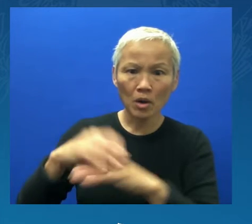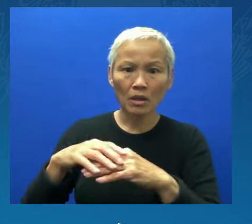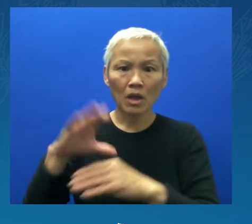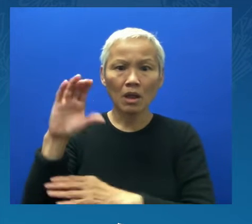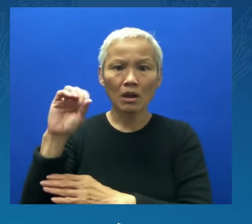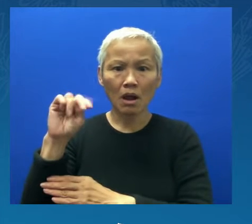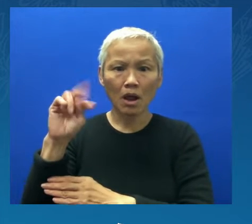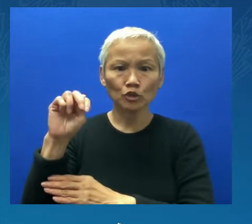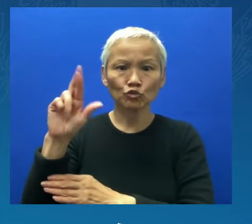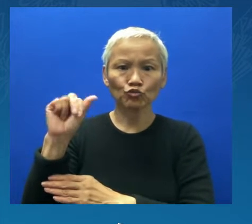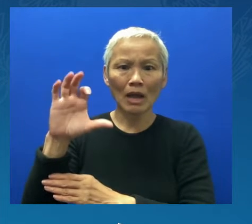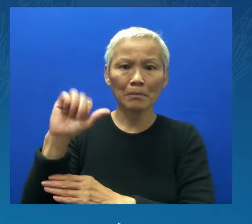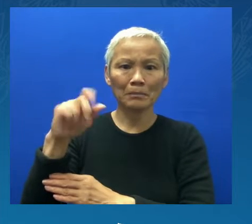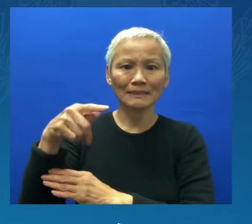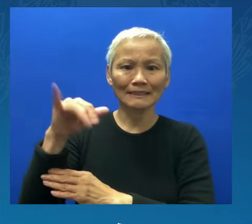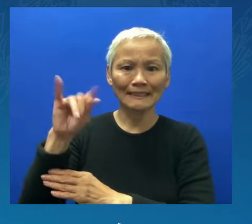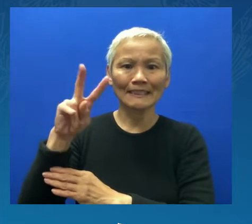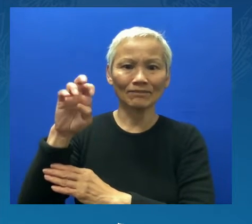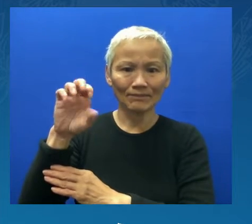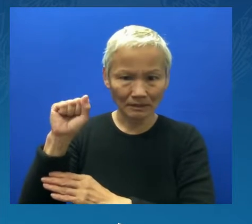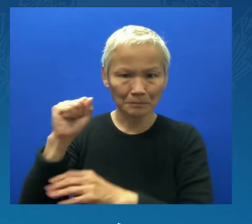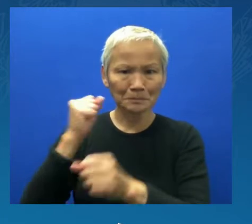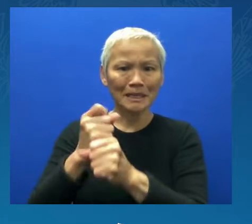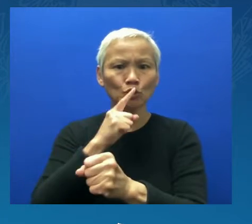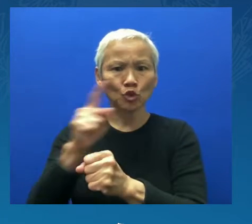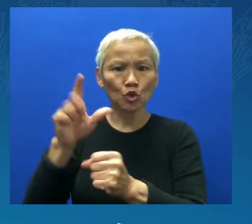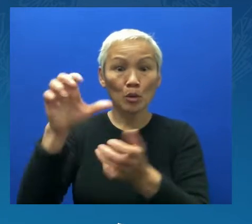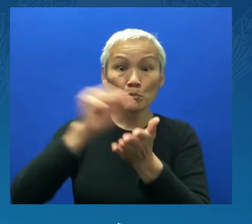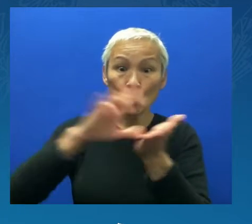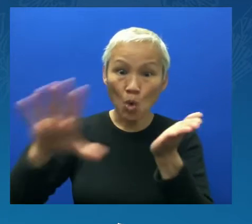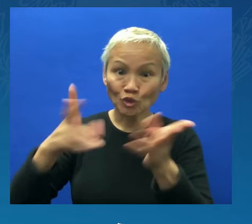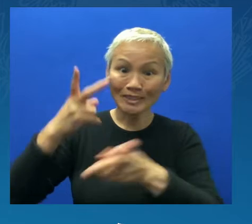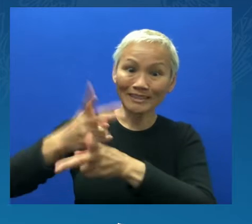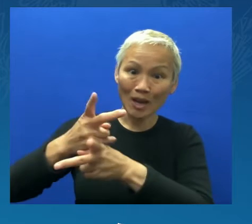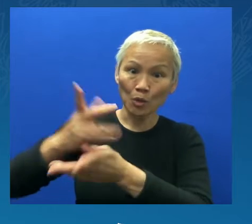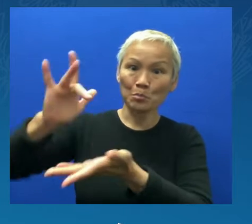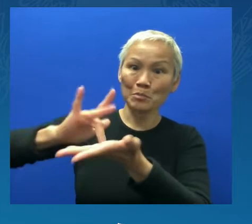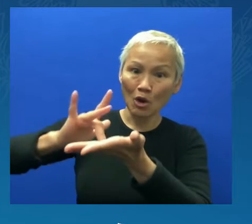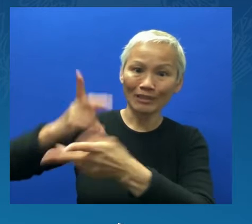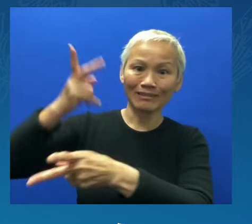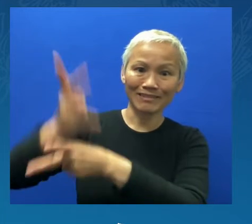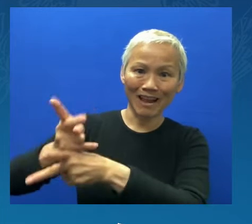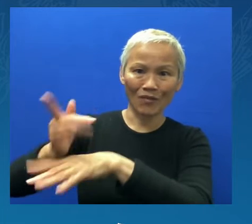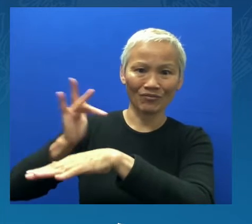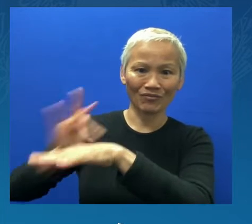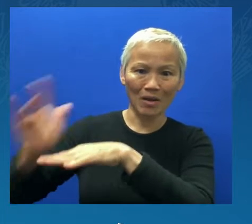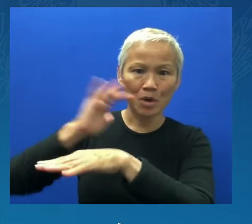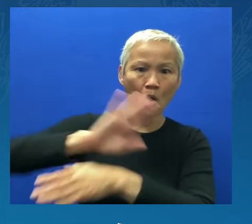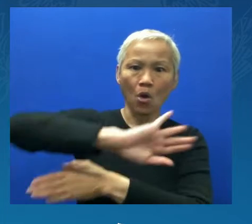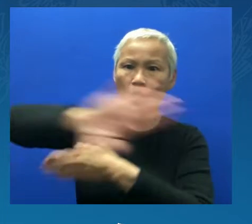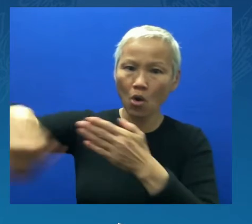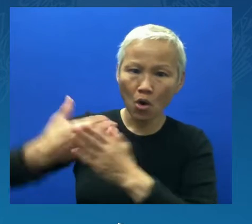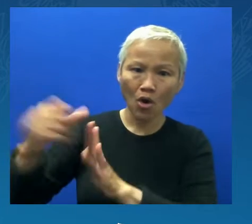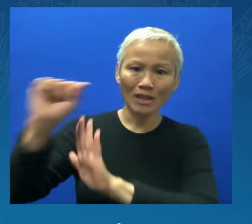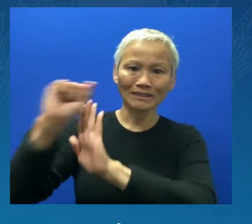are available in any number of our state, funded in, quite frankly, our federally funded programs.